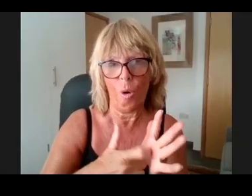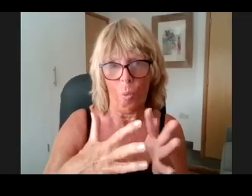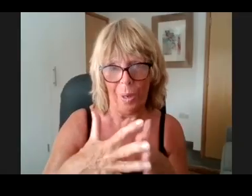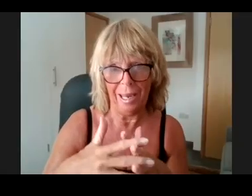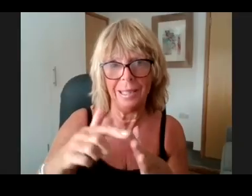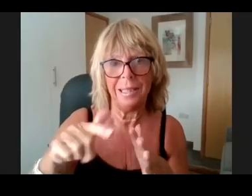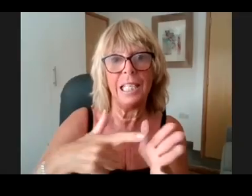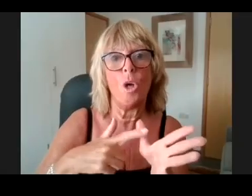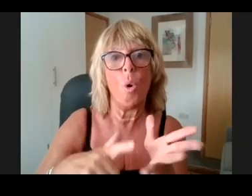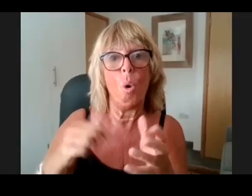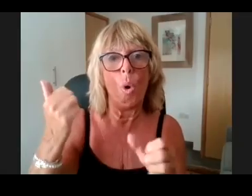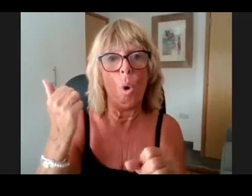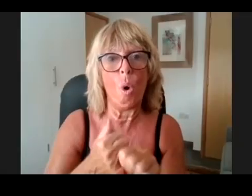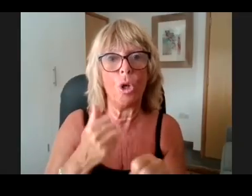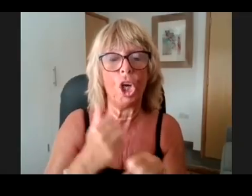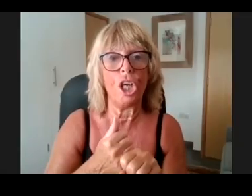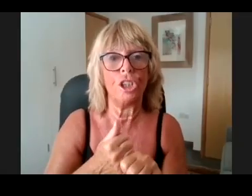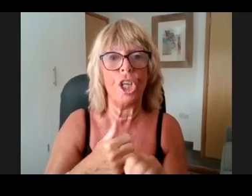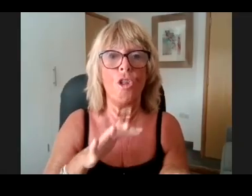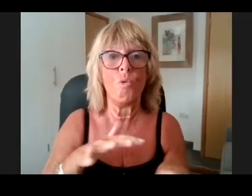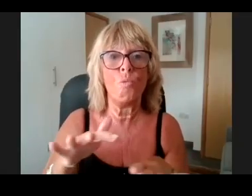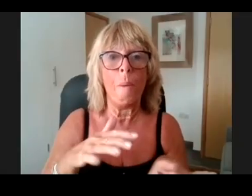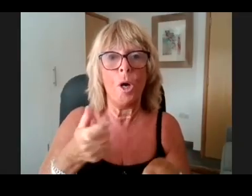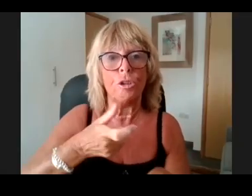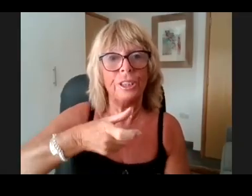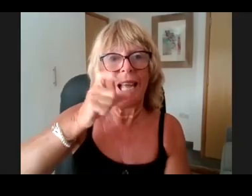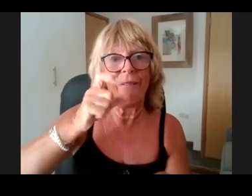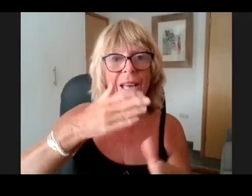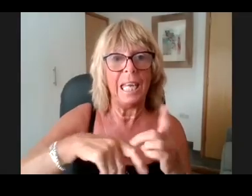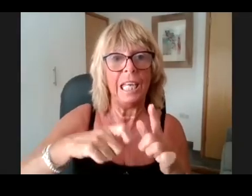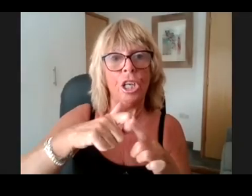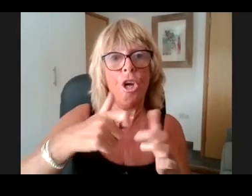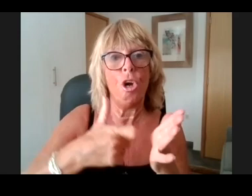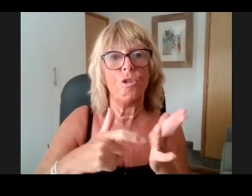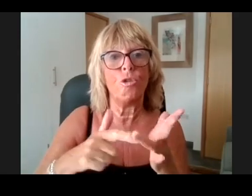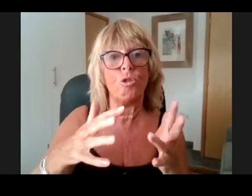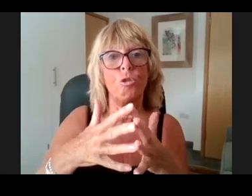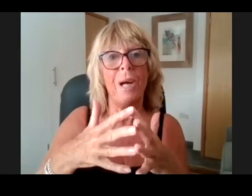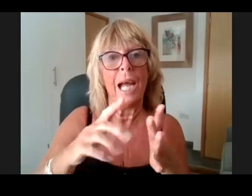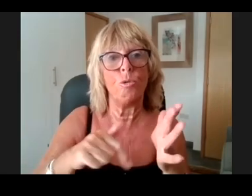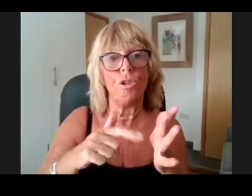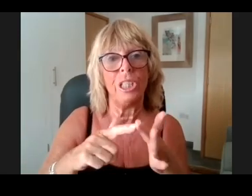the Grow Box Cafe Krowji and he'll be 75 in August